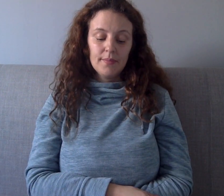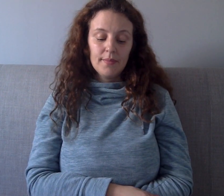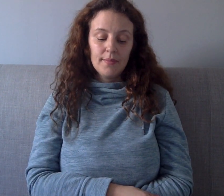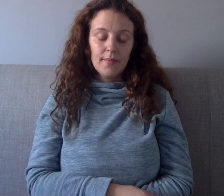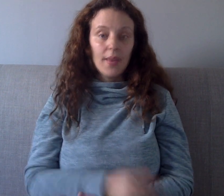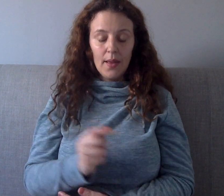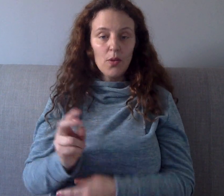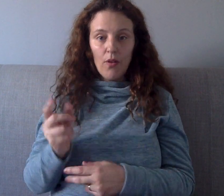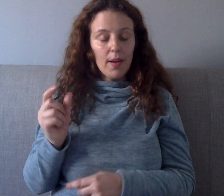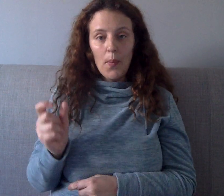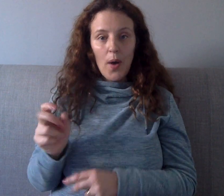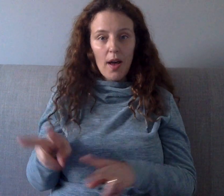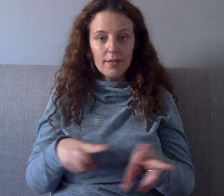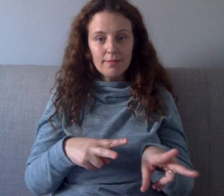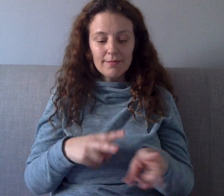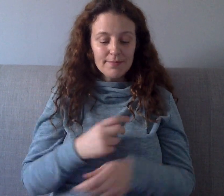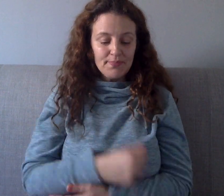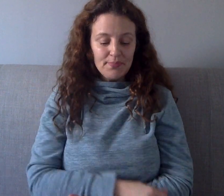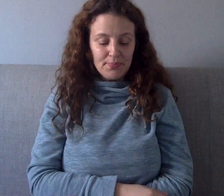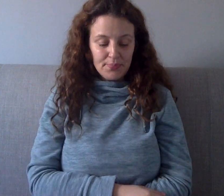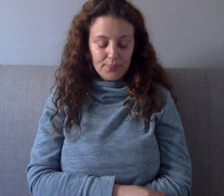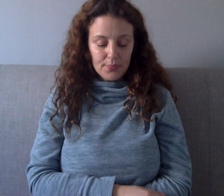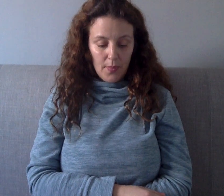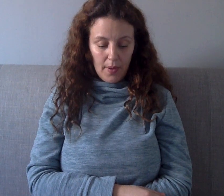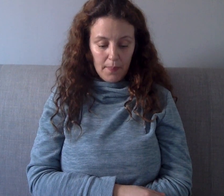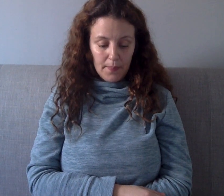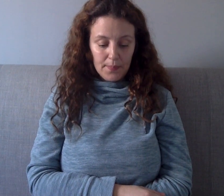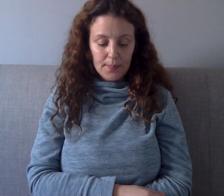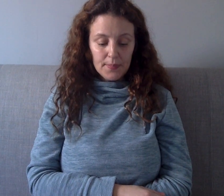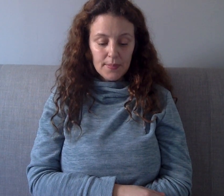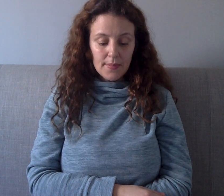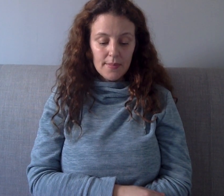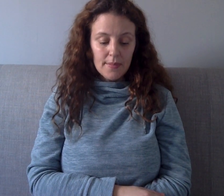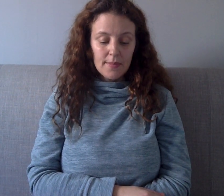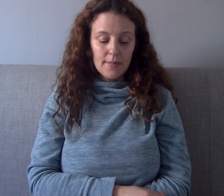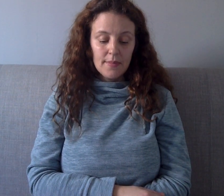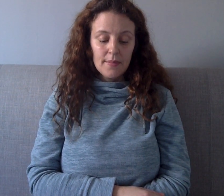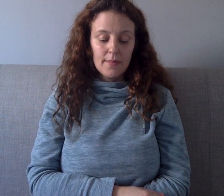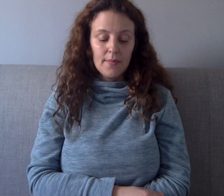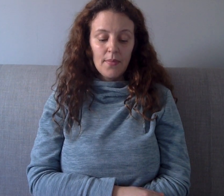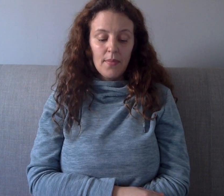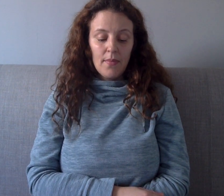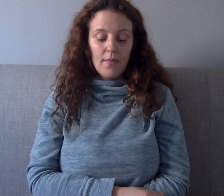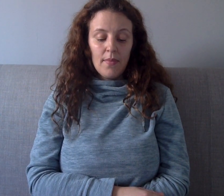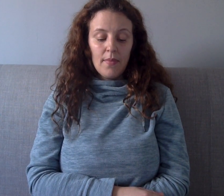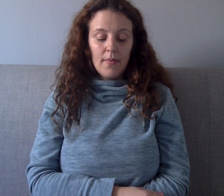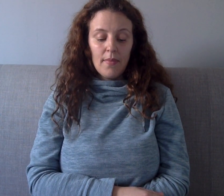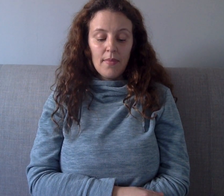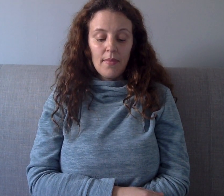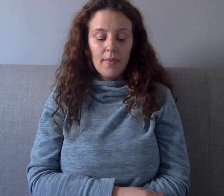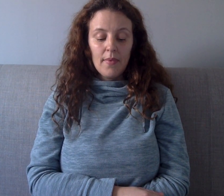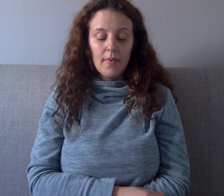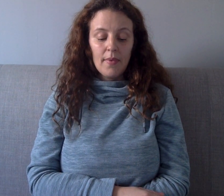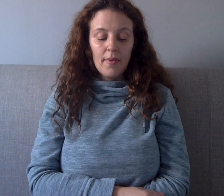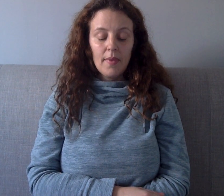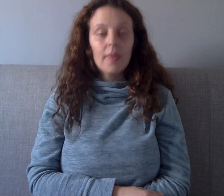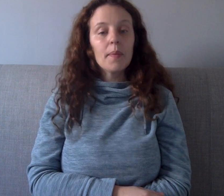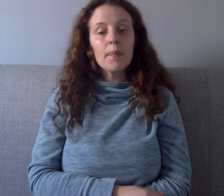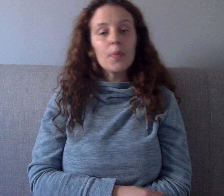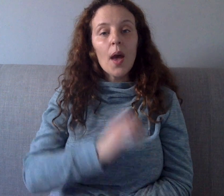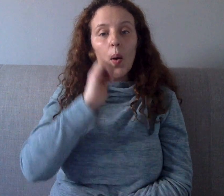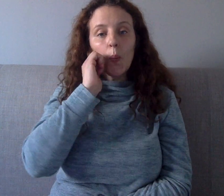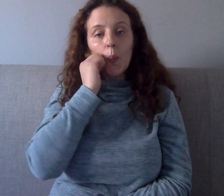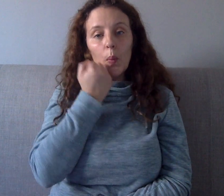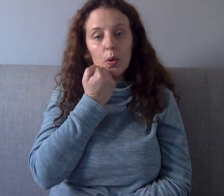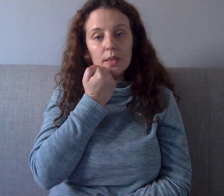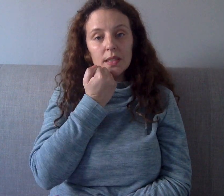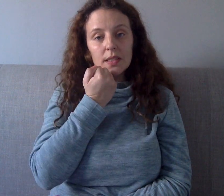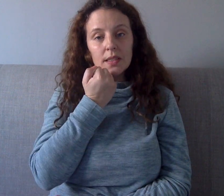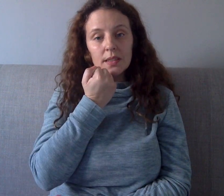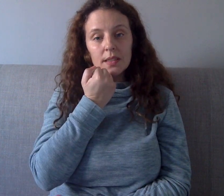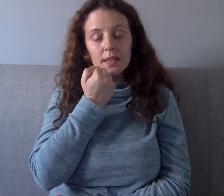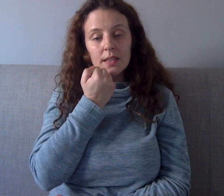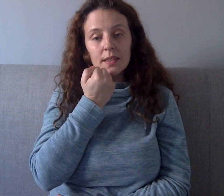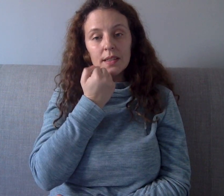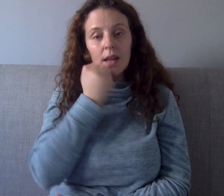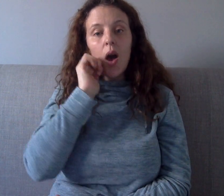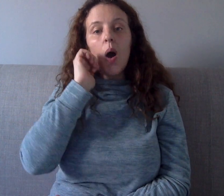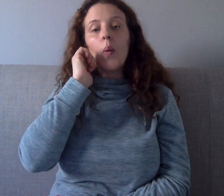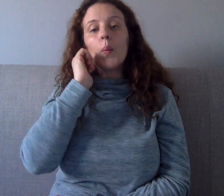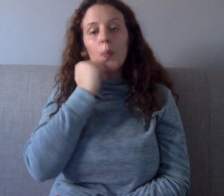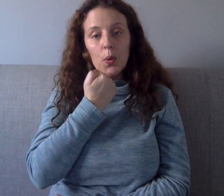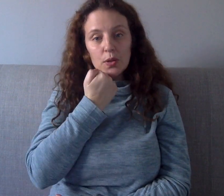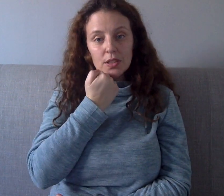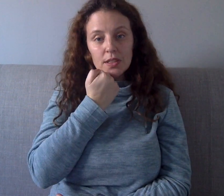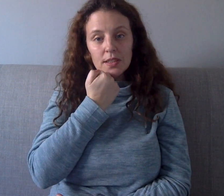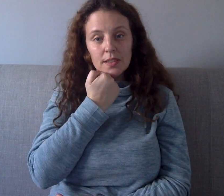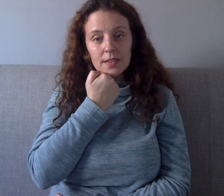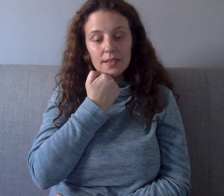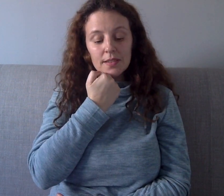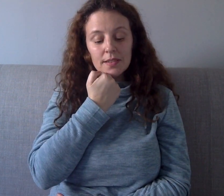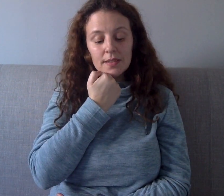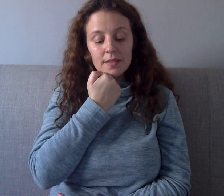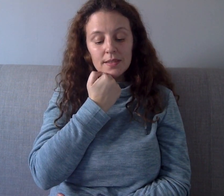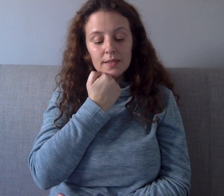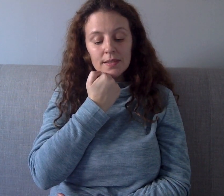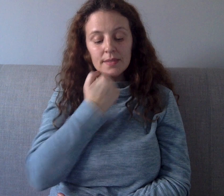WOULD